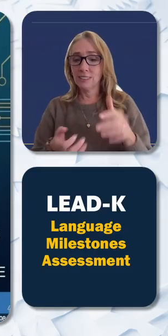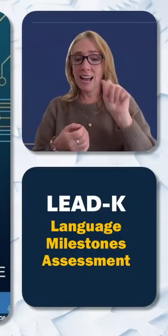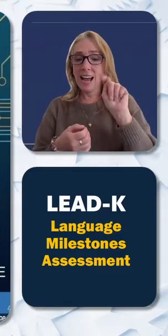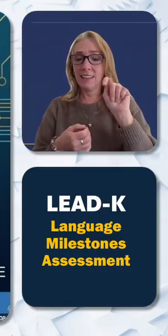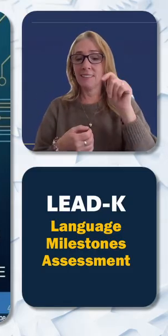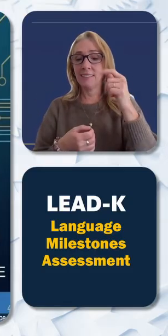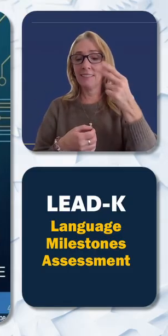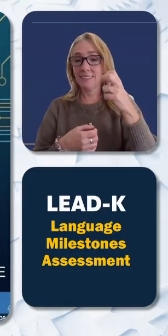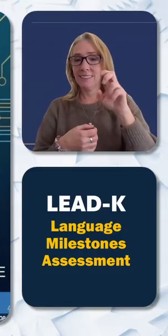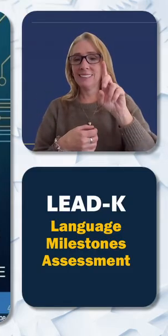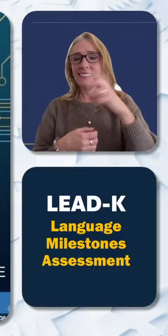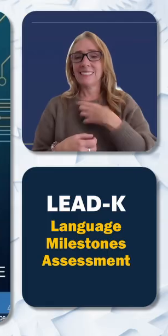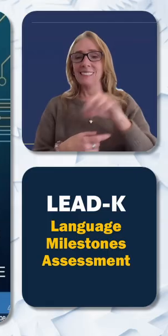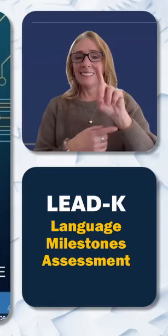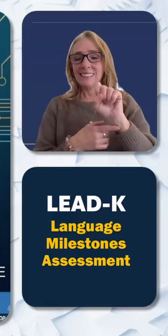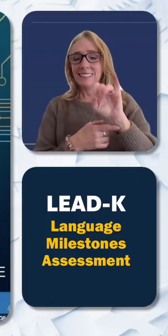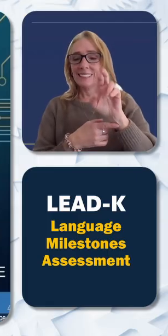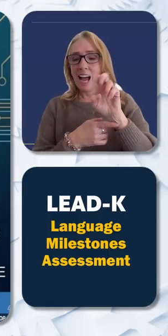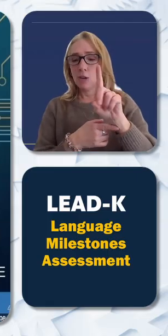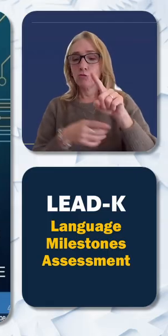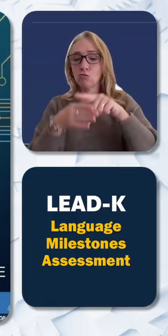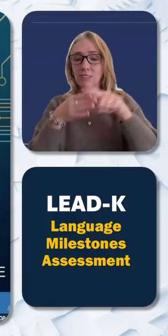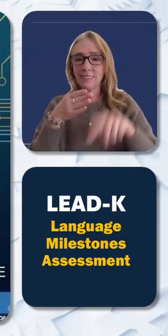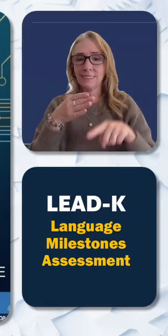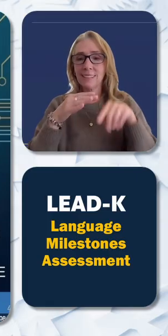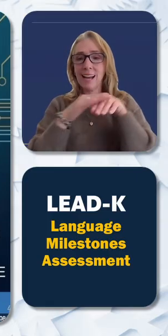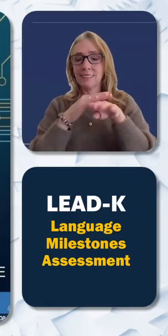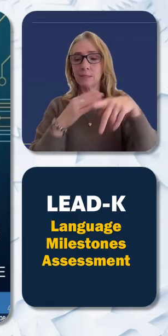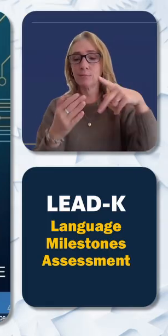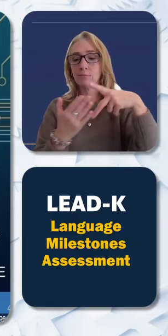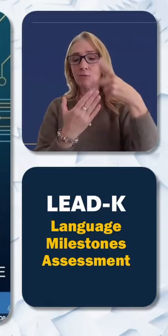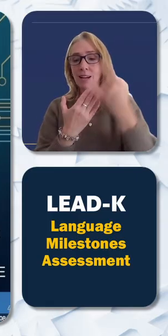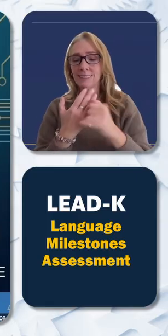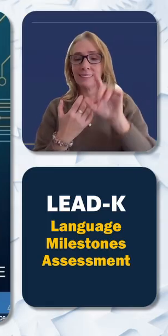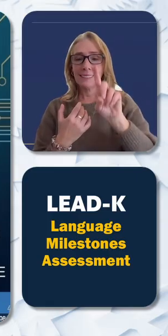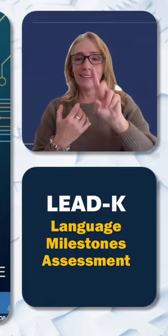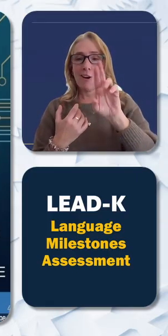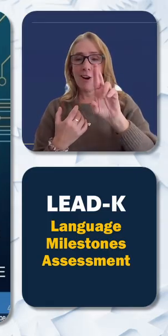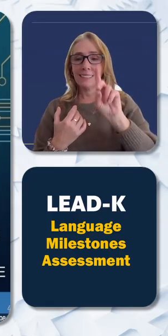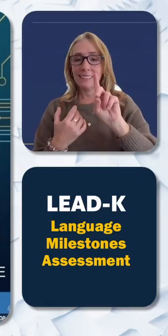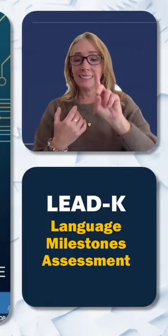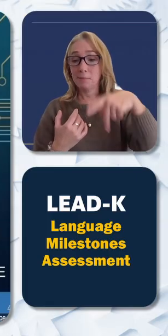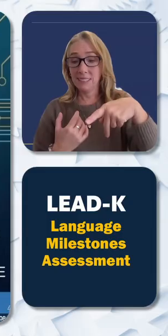She's the research director at the Desired Results Access Project,